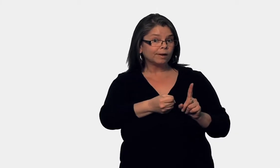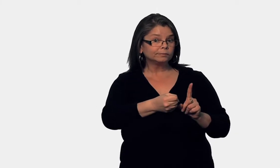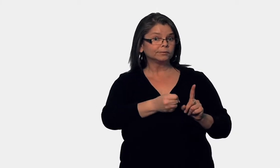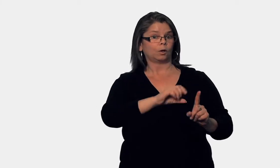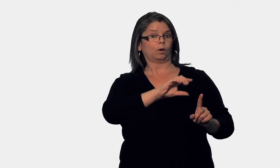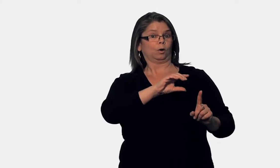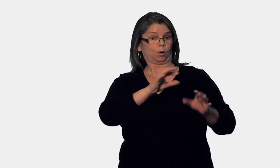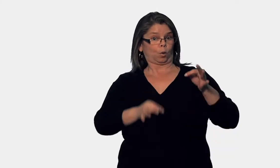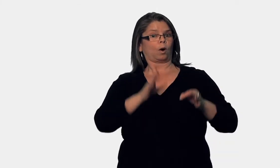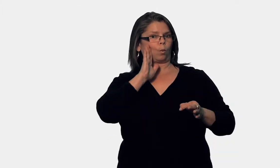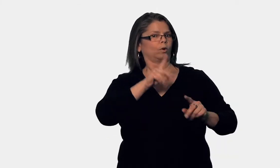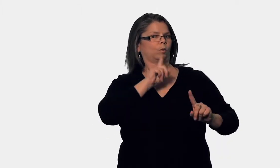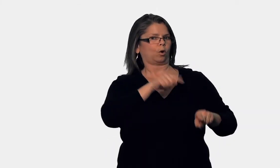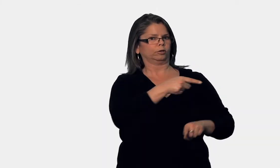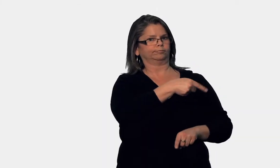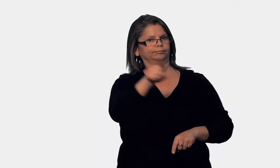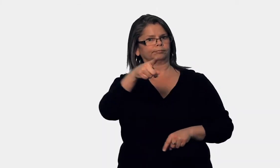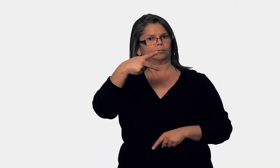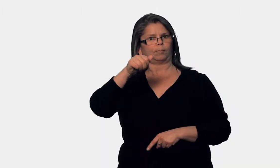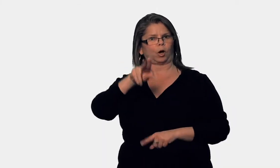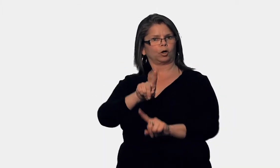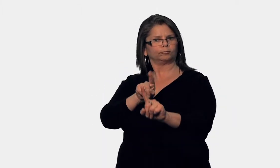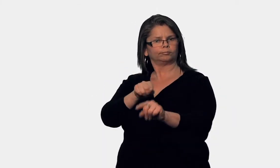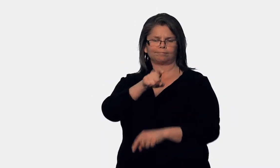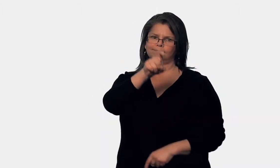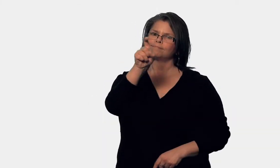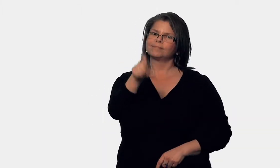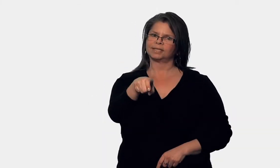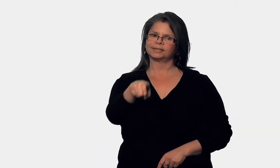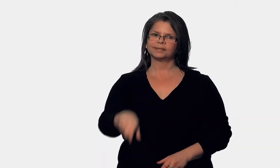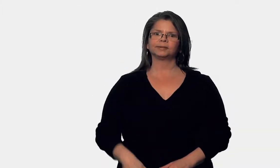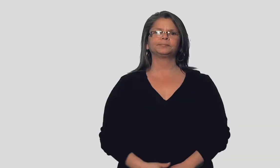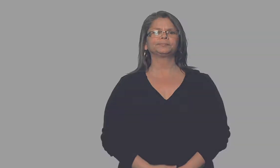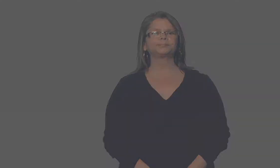are ordered to attend the PAR by the court.